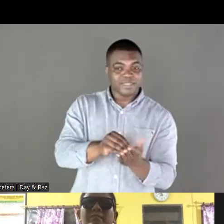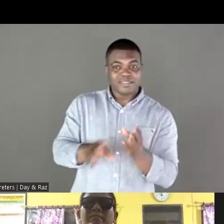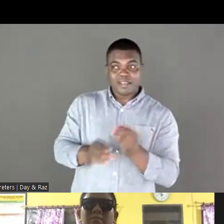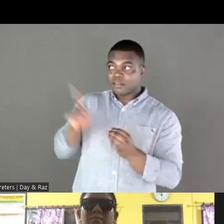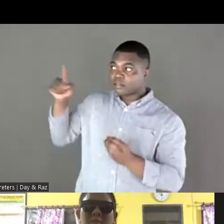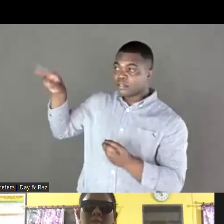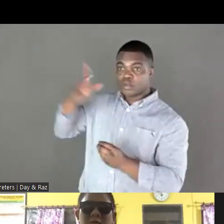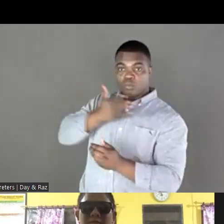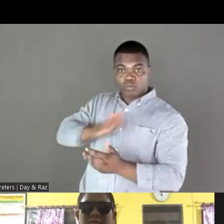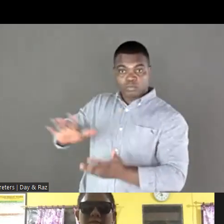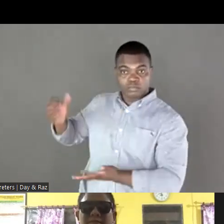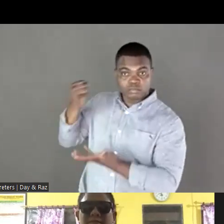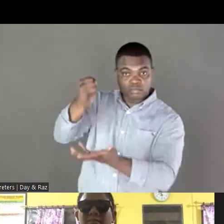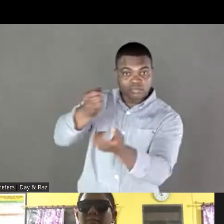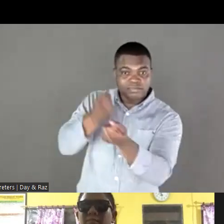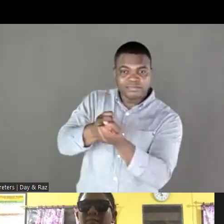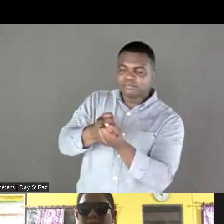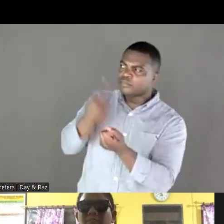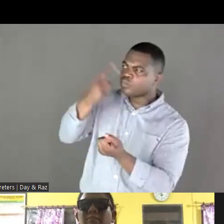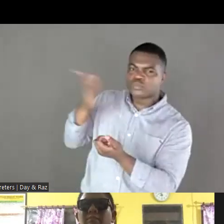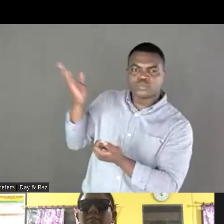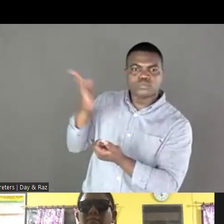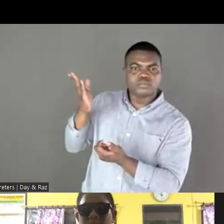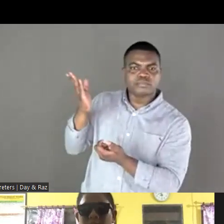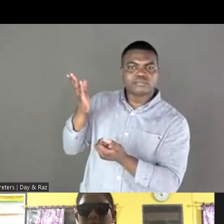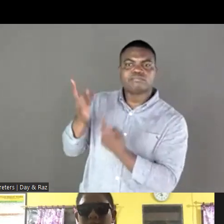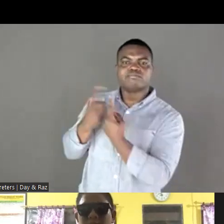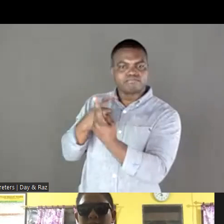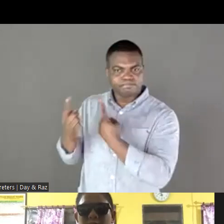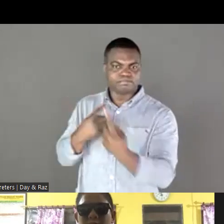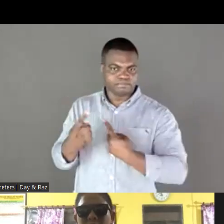any questions, I'll put my email in the chat box. And thank you very much, Rosario, back to you.